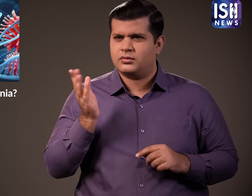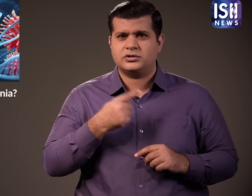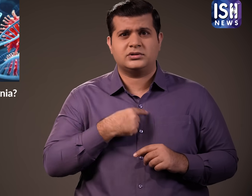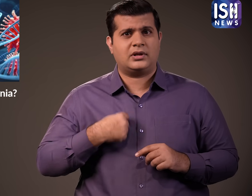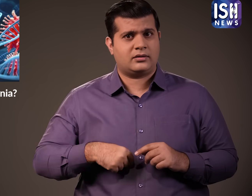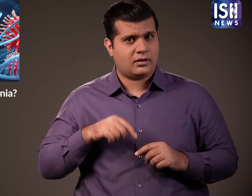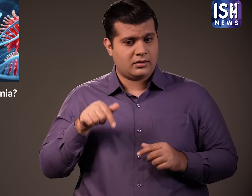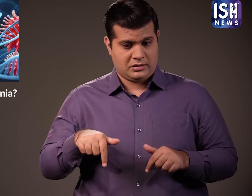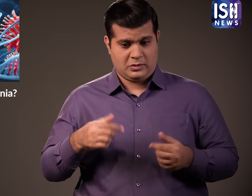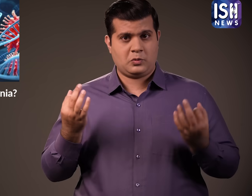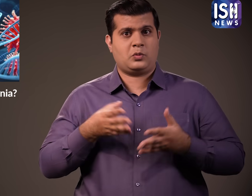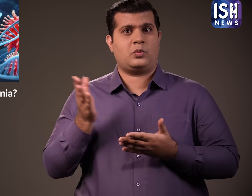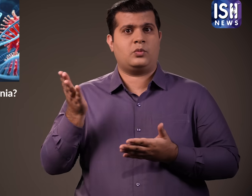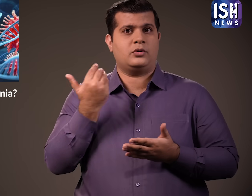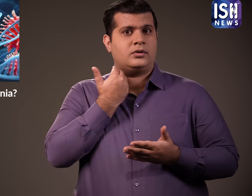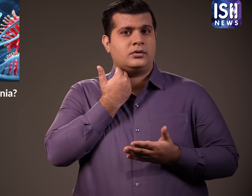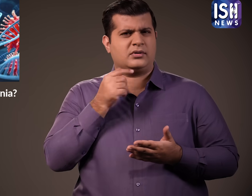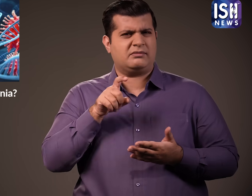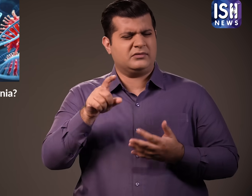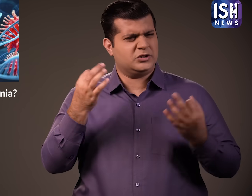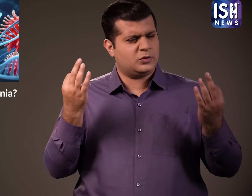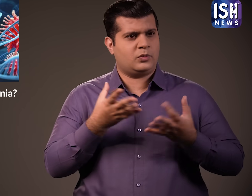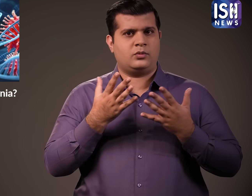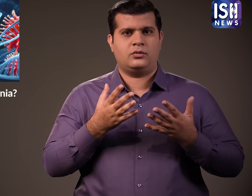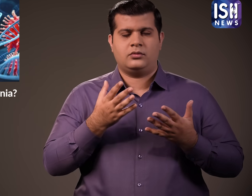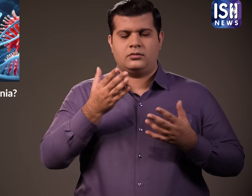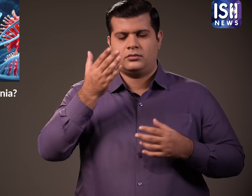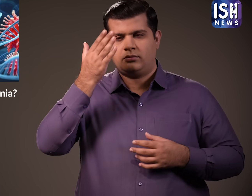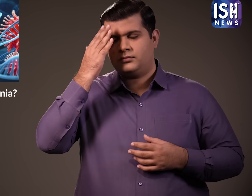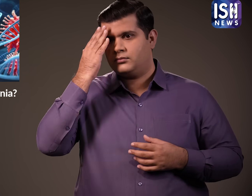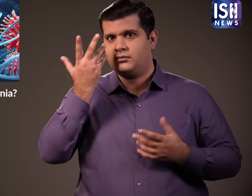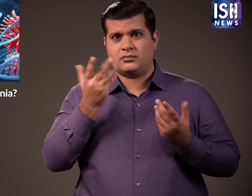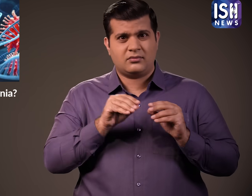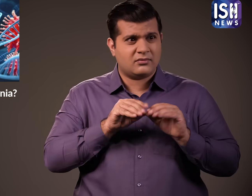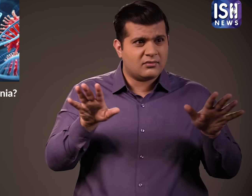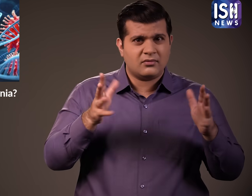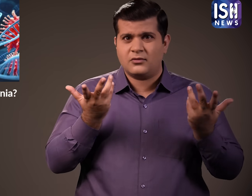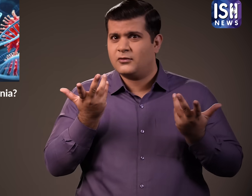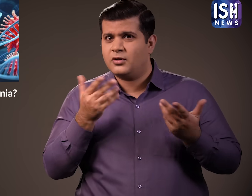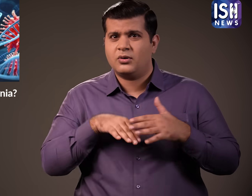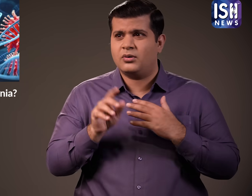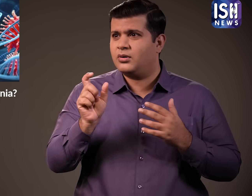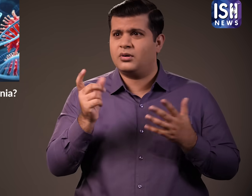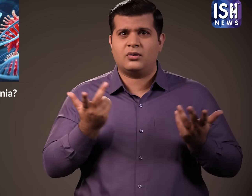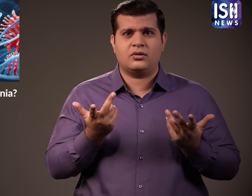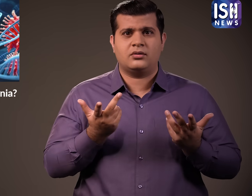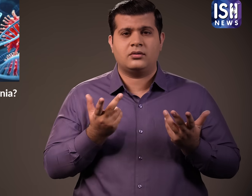This new illness is spreading in China. Will it spread? What is its name?